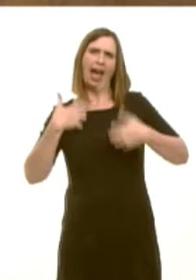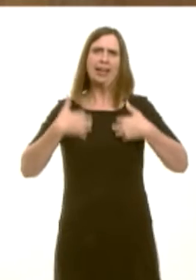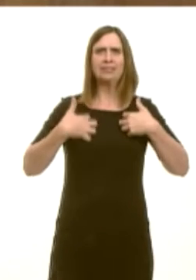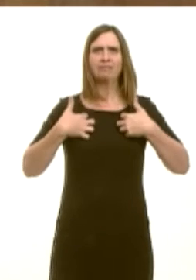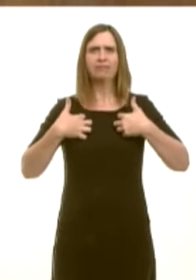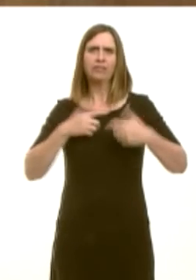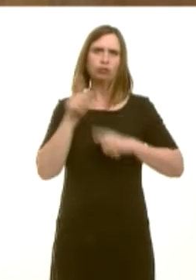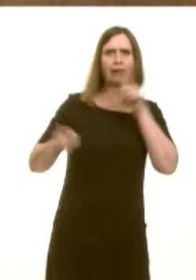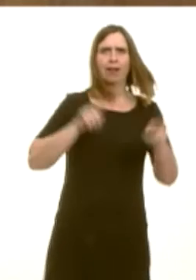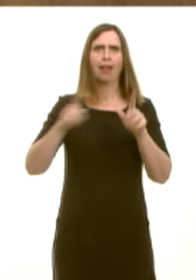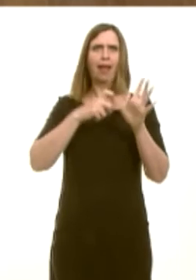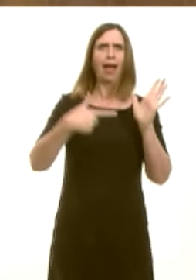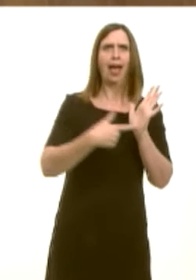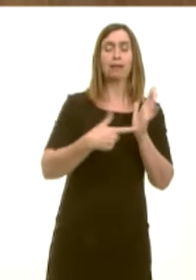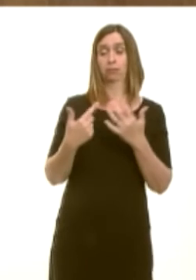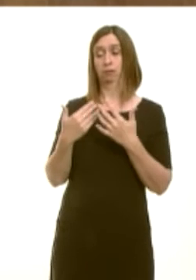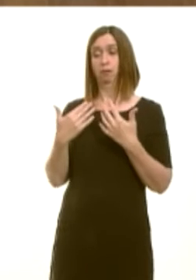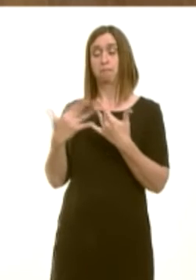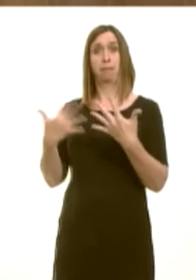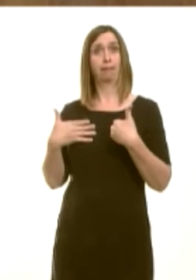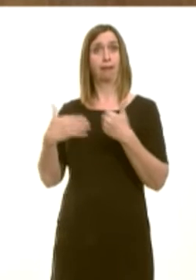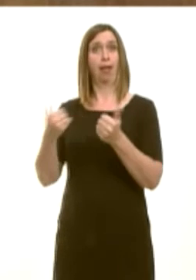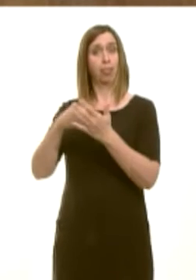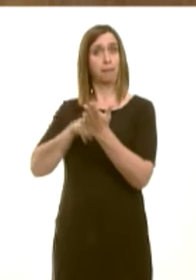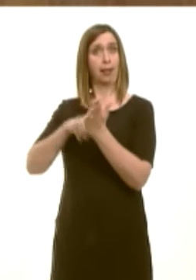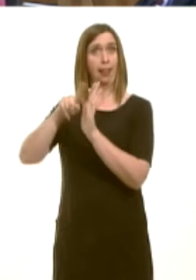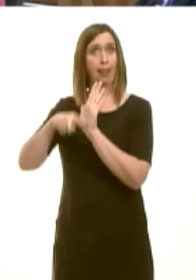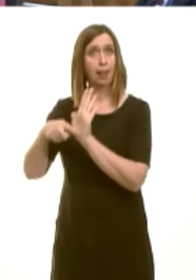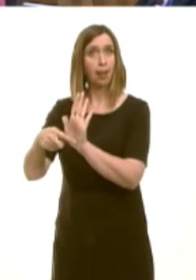and the public health Bill. Weíre also sponsoring campaigns aimed at supporting behaviour change,